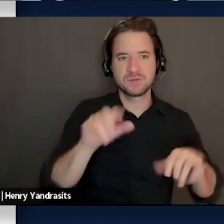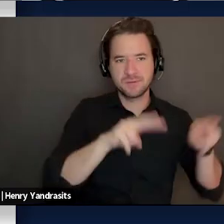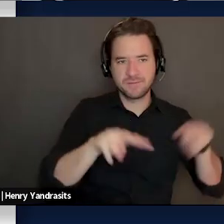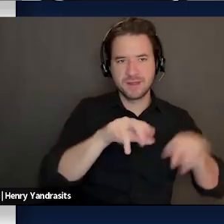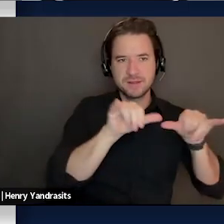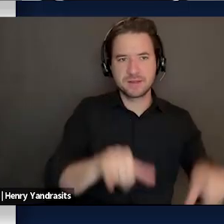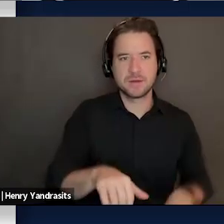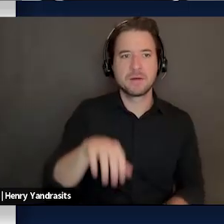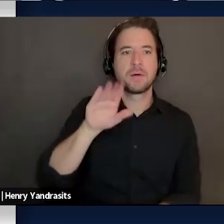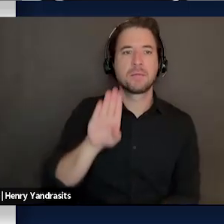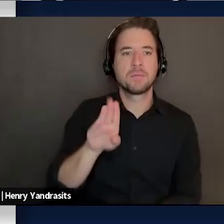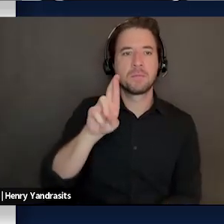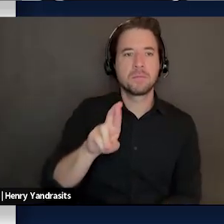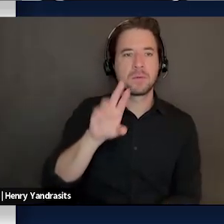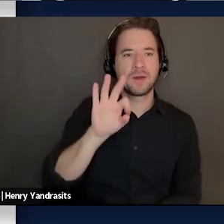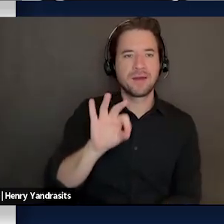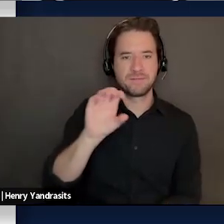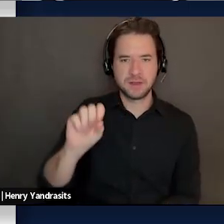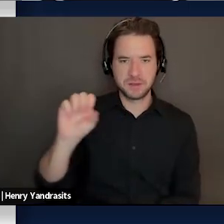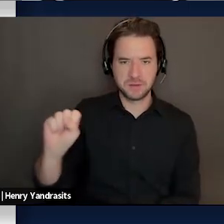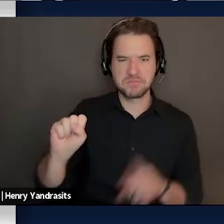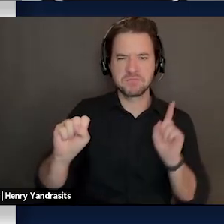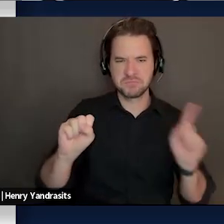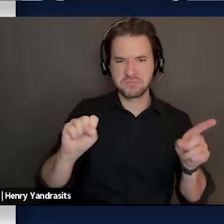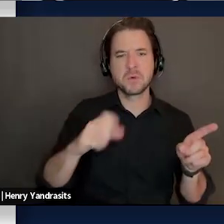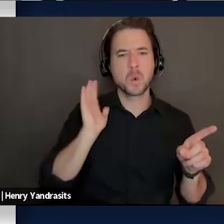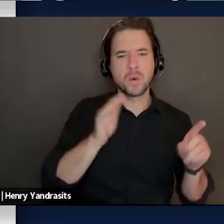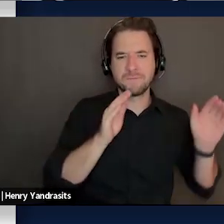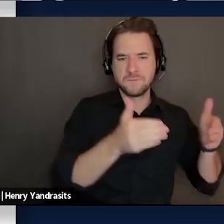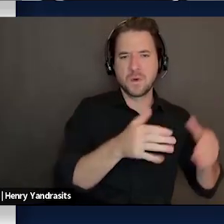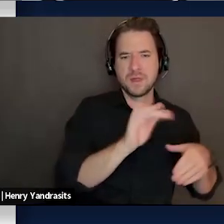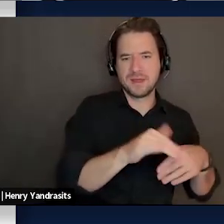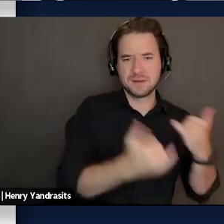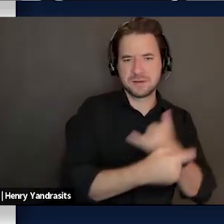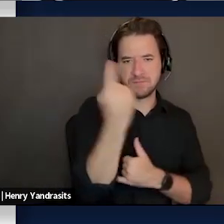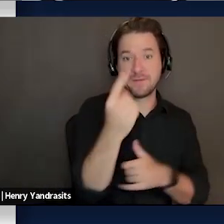For today's presentation, I'm going to focus on the BRFSS survey and the first dashboard that we've launched.